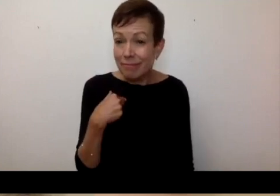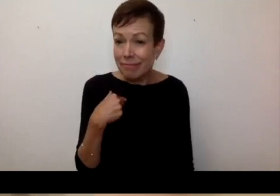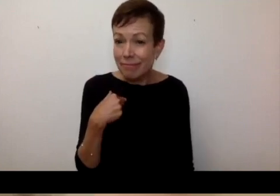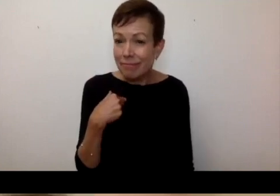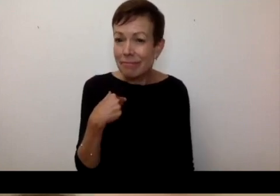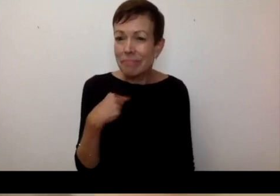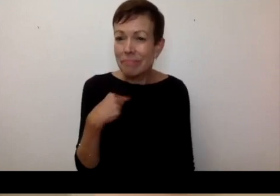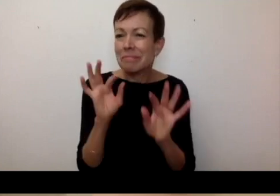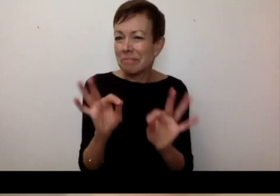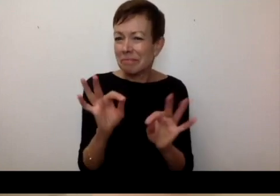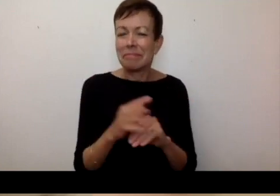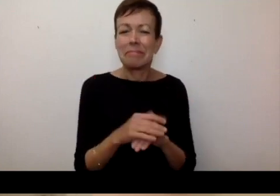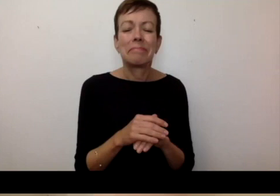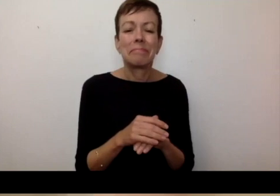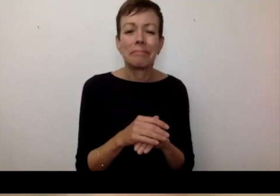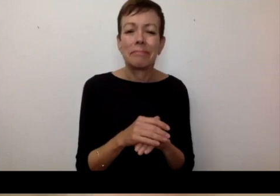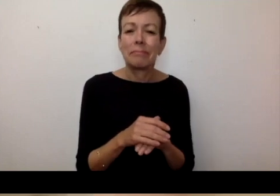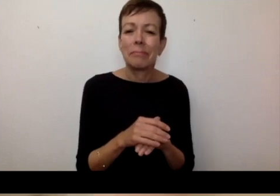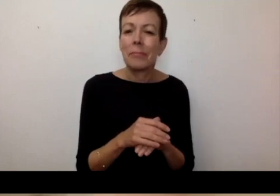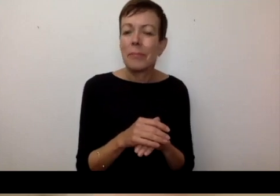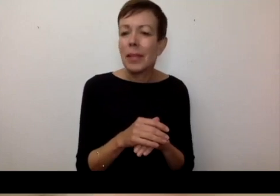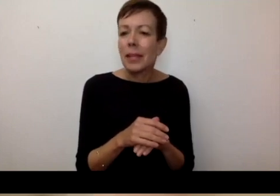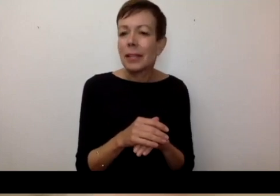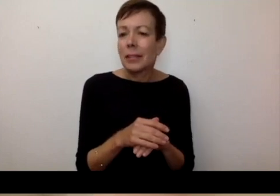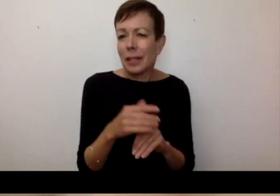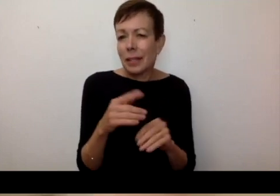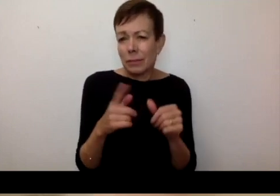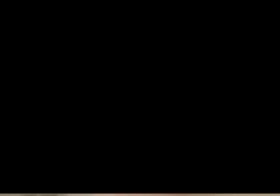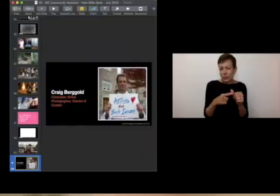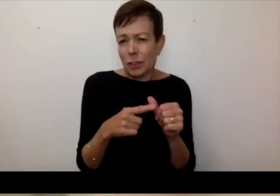perfect i'd like to thank all of the presenters and the technicians